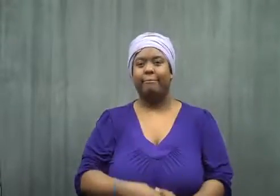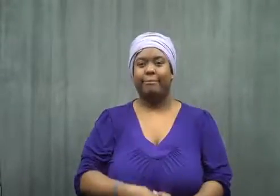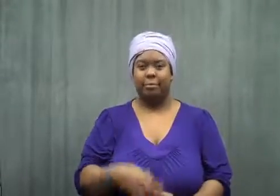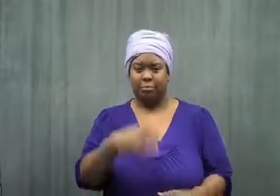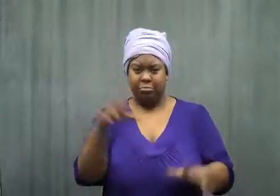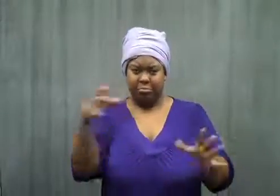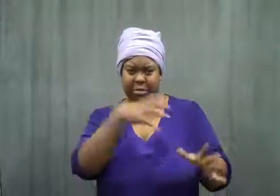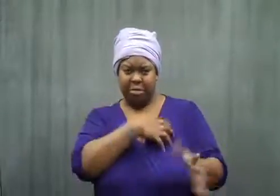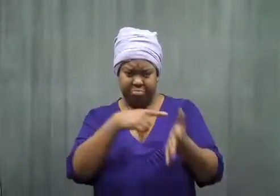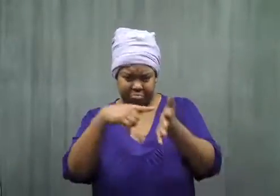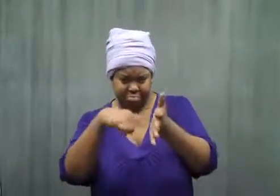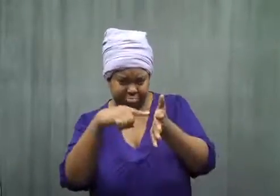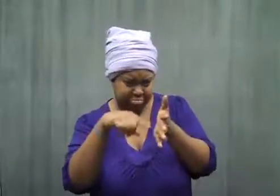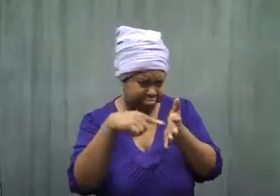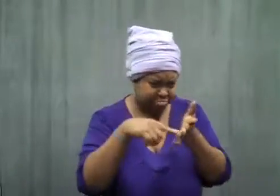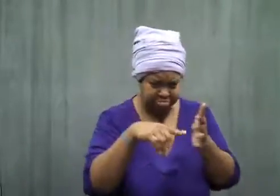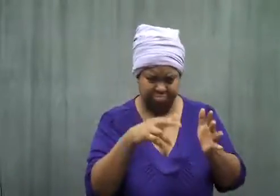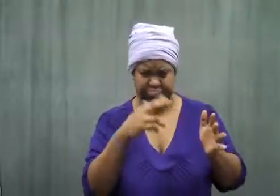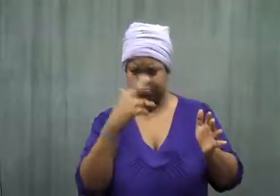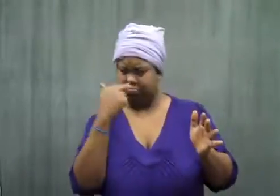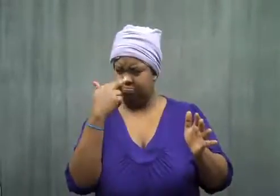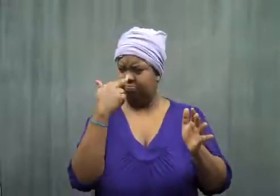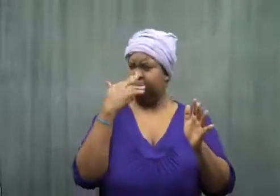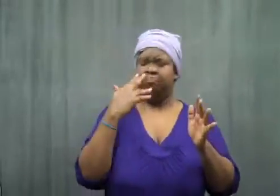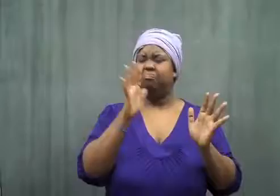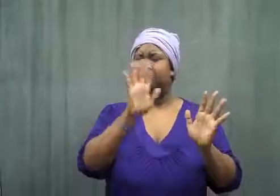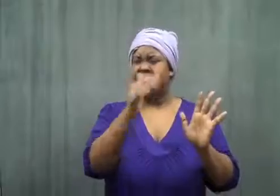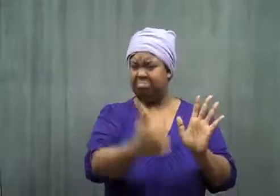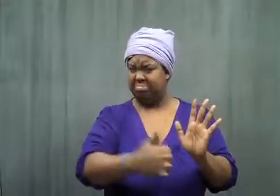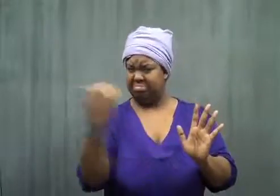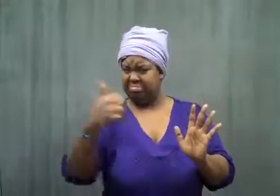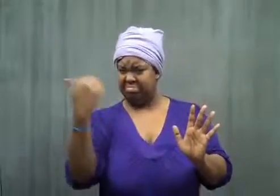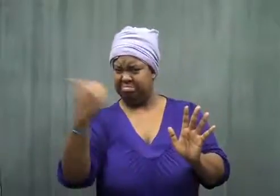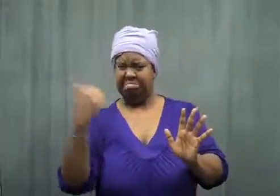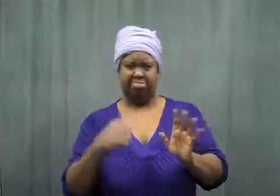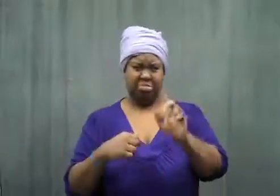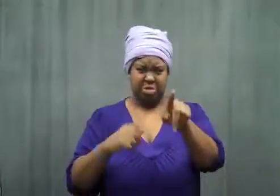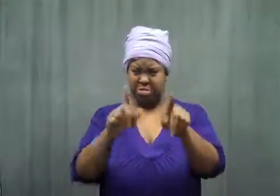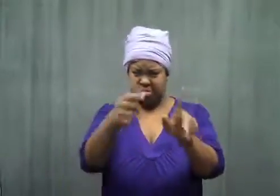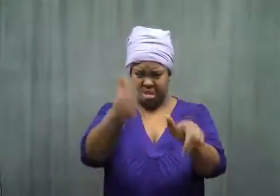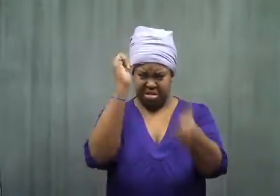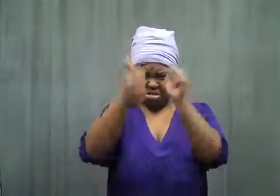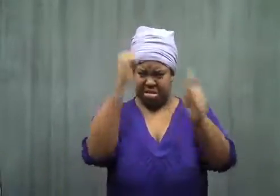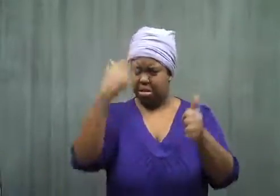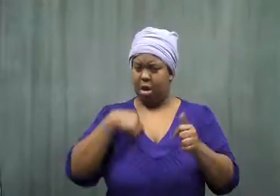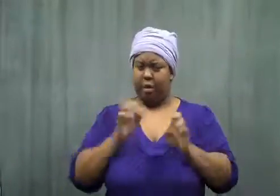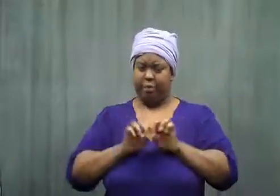The officer checked the car. Something wasn't right. He told us all to get out.